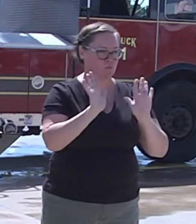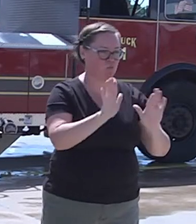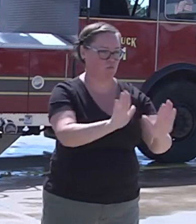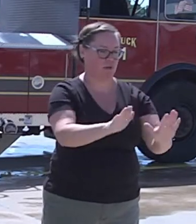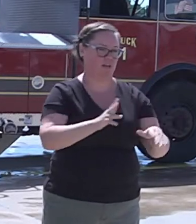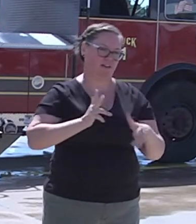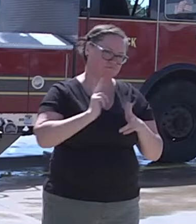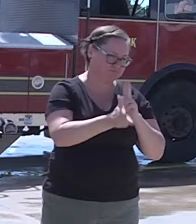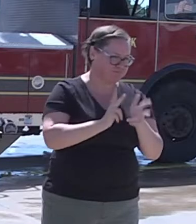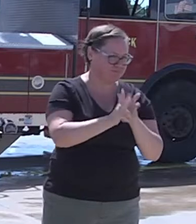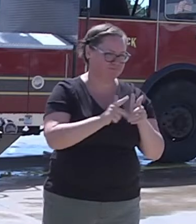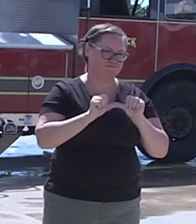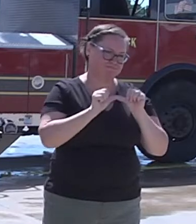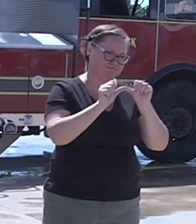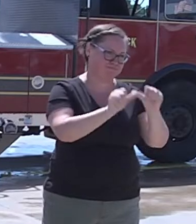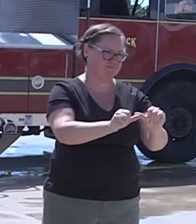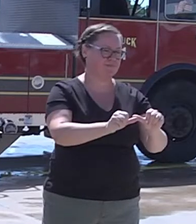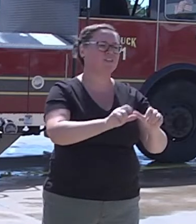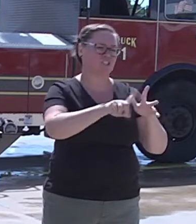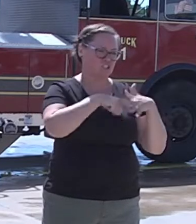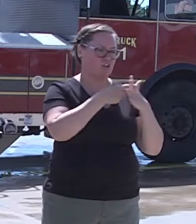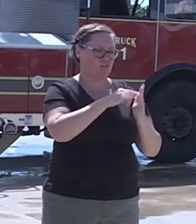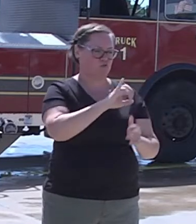things different the Kansas turn Fike starting July 1st going cashless if you